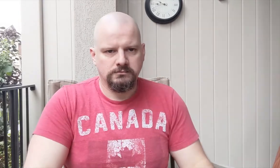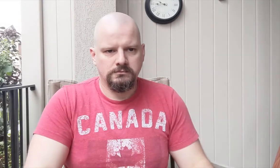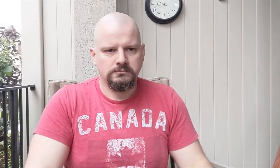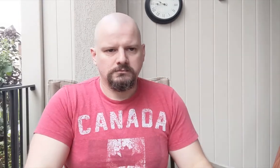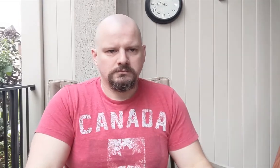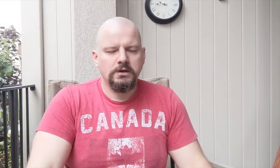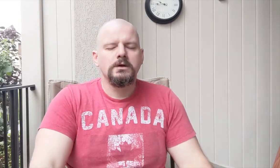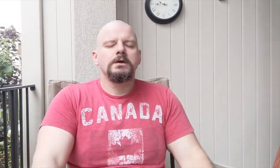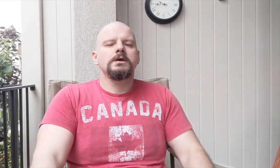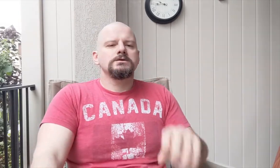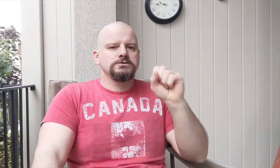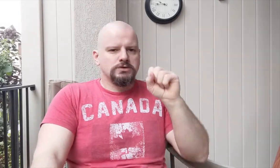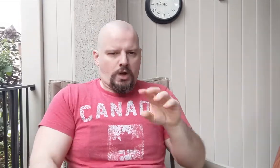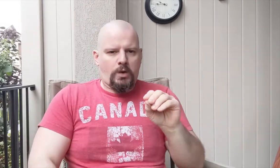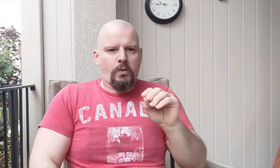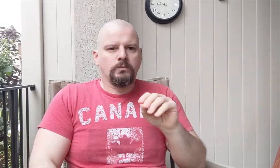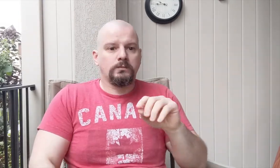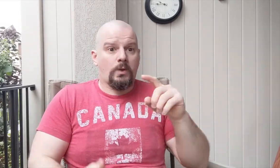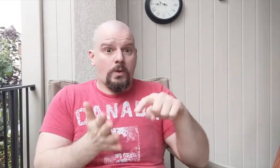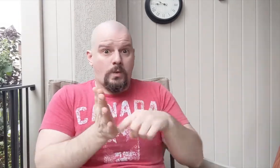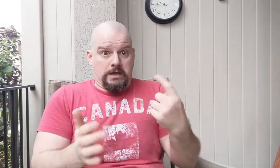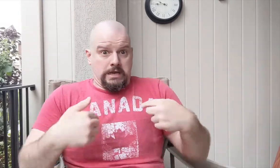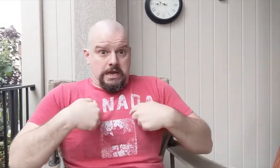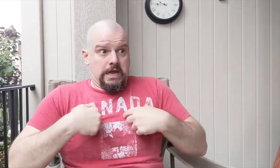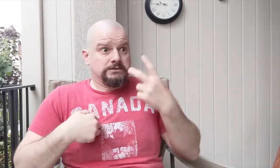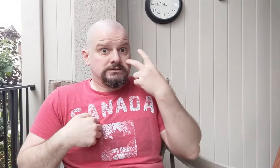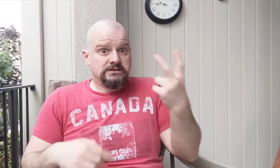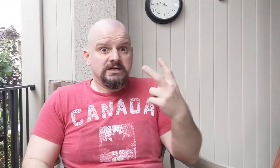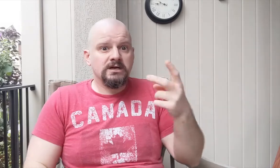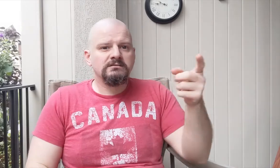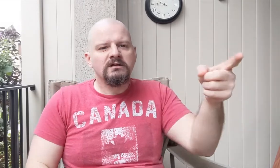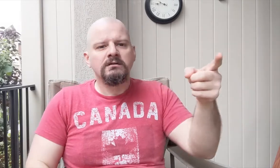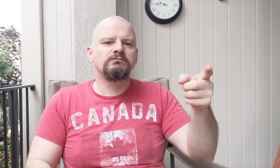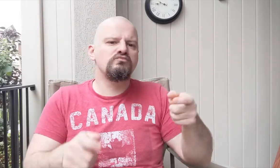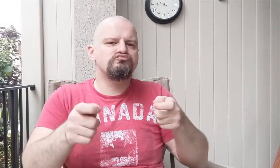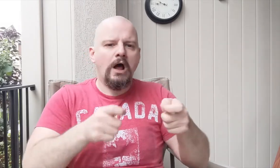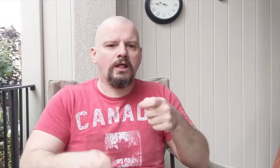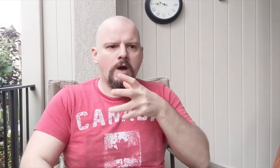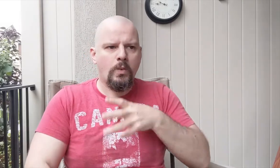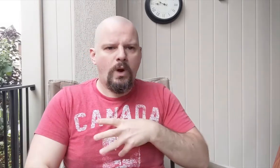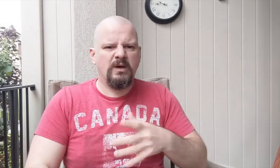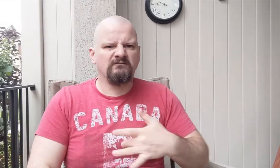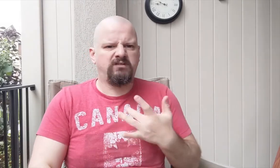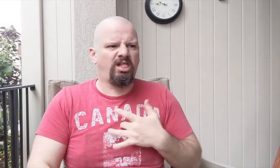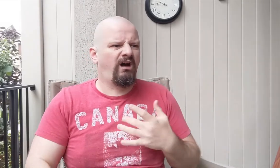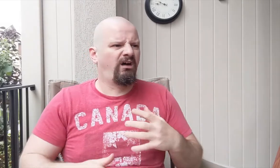Once I see the government regulating women's bodies,